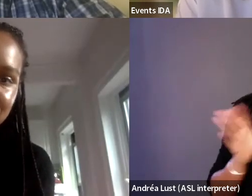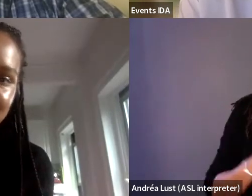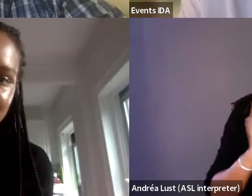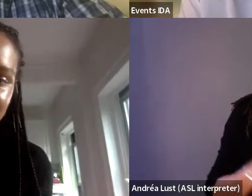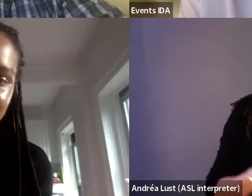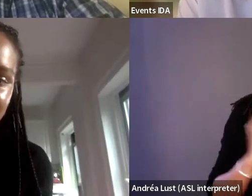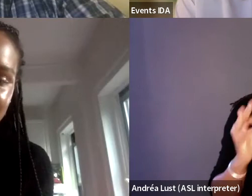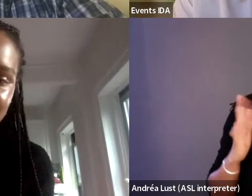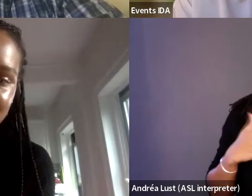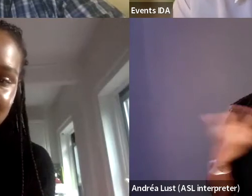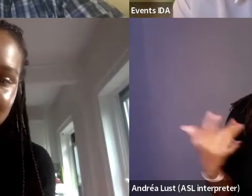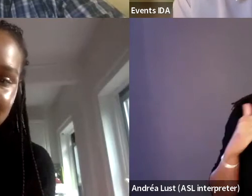International Documentary Association.